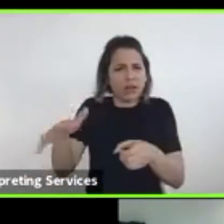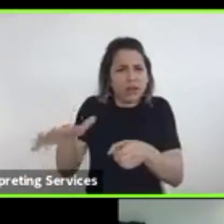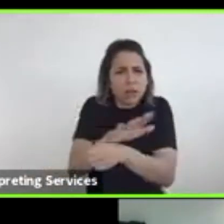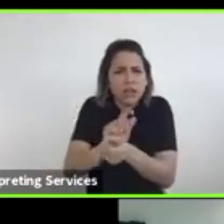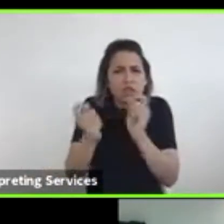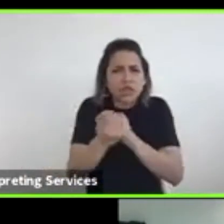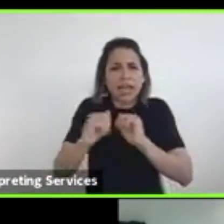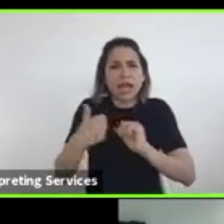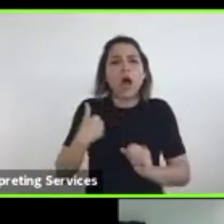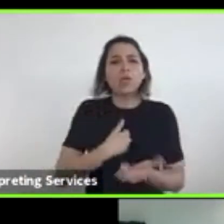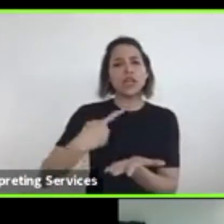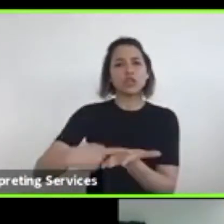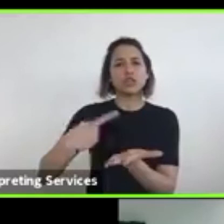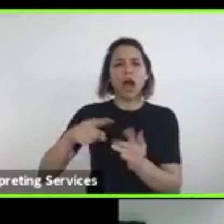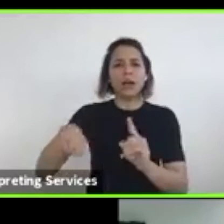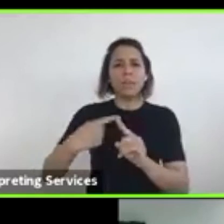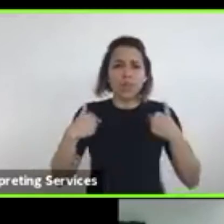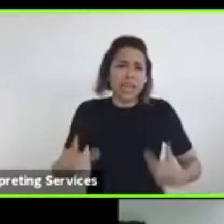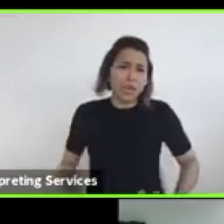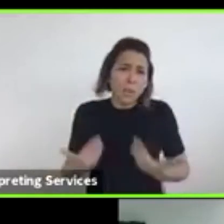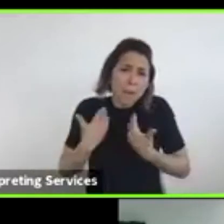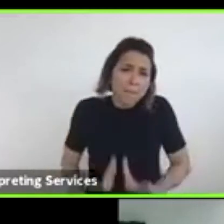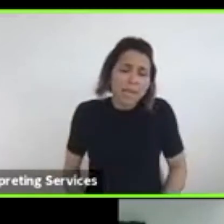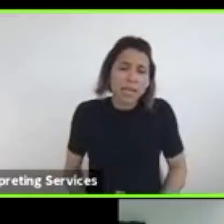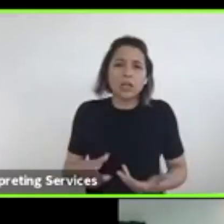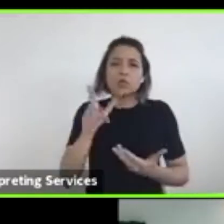ABOUT. THE HUMAN BEINGS THAT CARRY THE WORK,